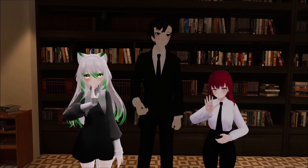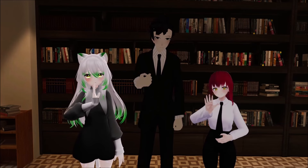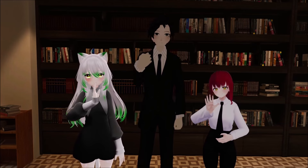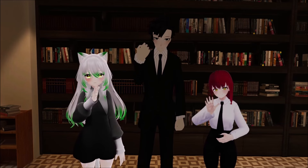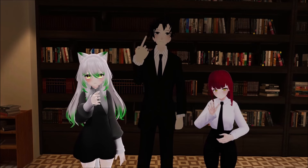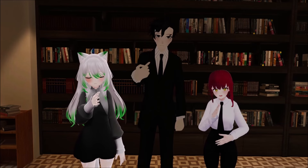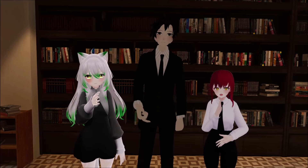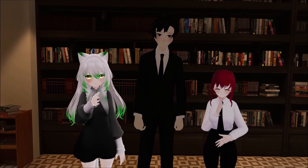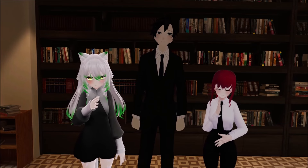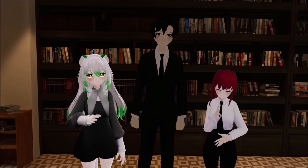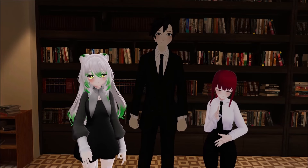(American Sign Language) Crow: I see